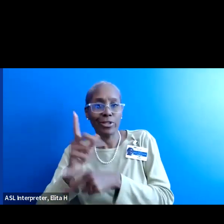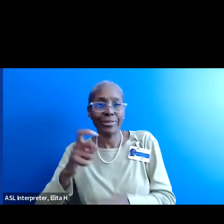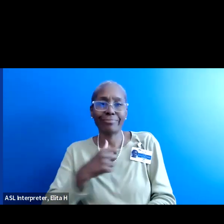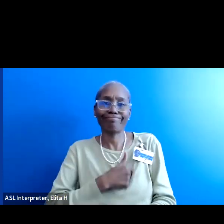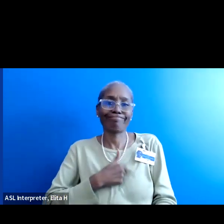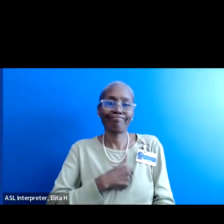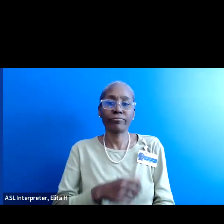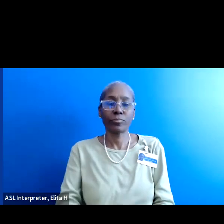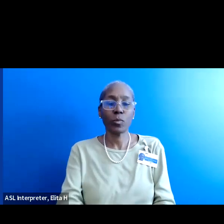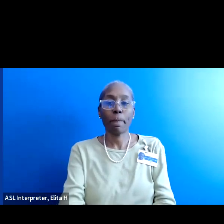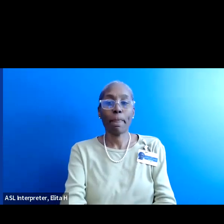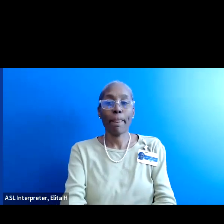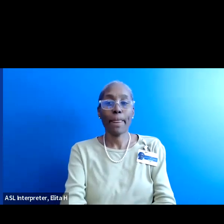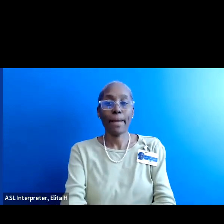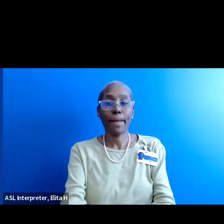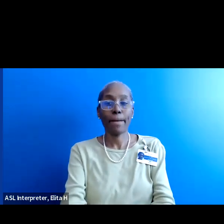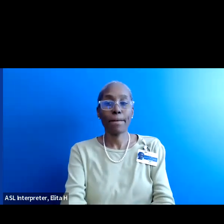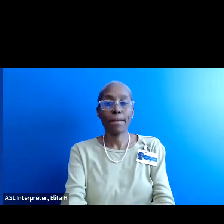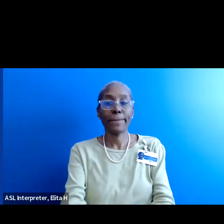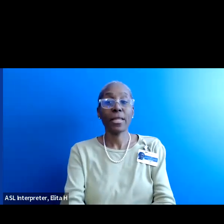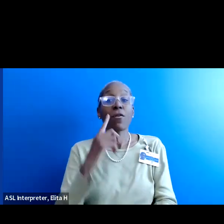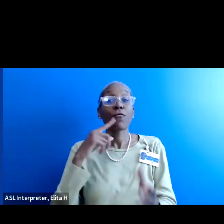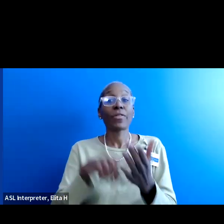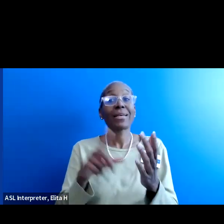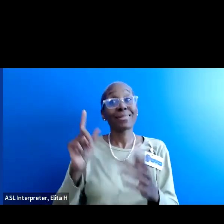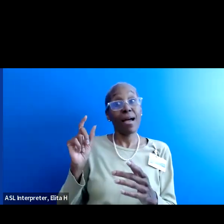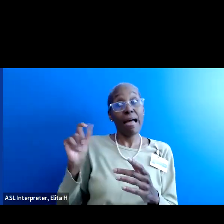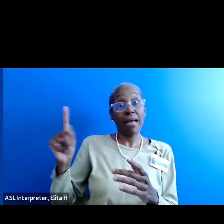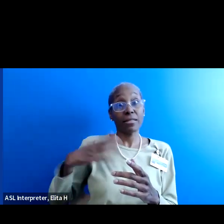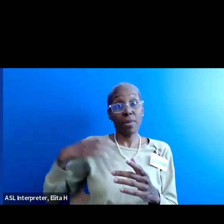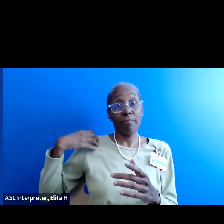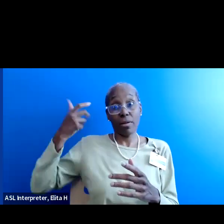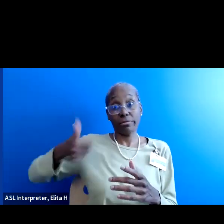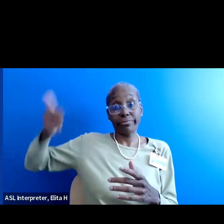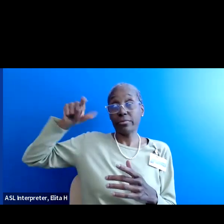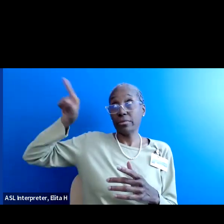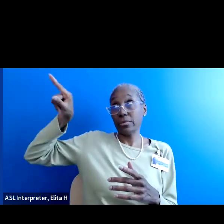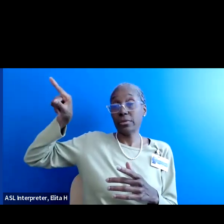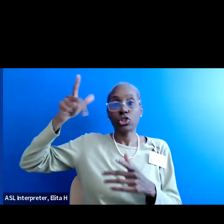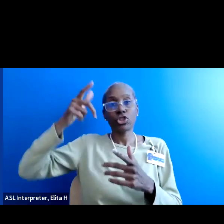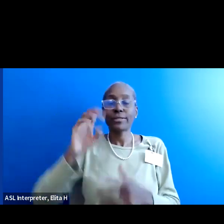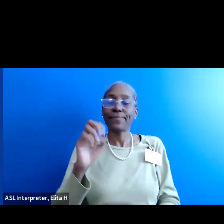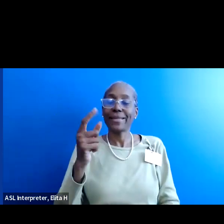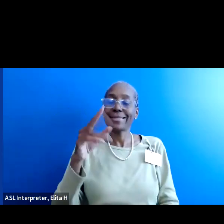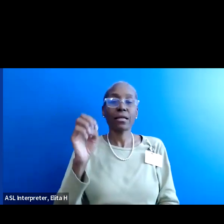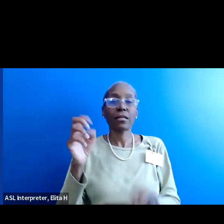What I did for this question is I actually asked my boss. She's, of course, the executive director for Consumer Voice, but she